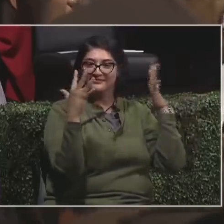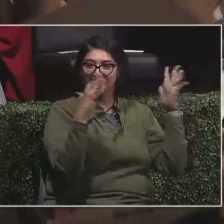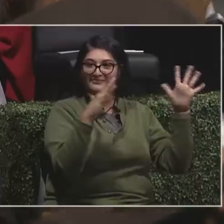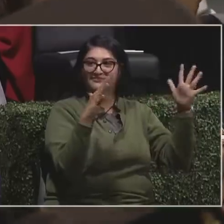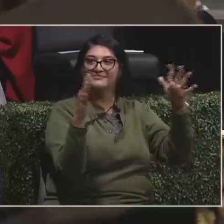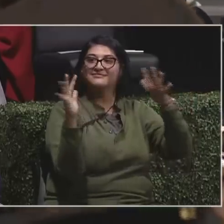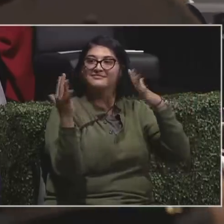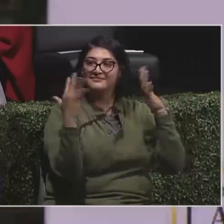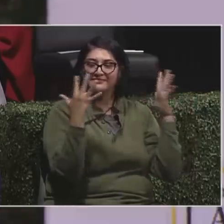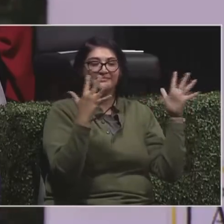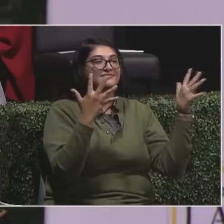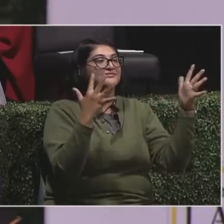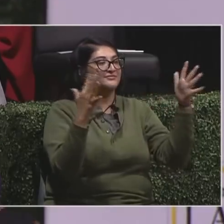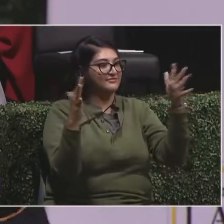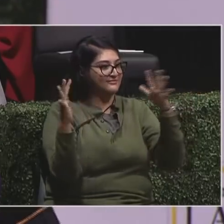NEW BUSINESSES, SHE WILL PURSUE A MASTER